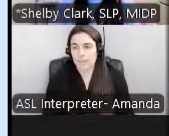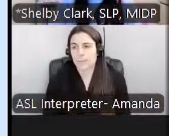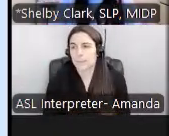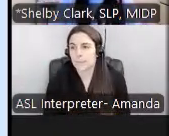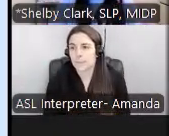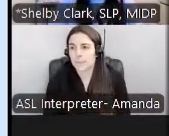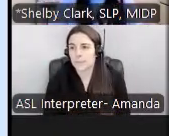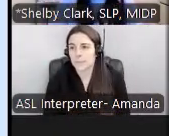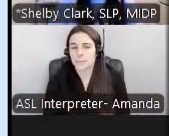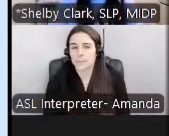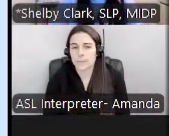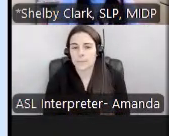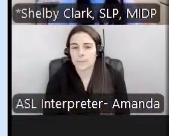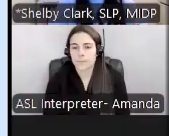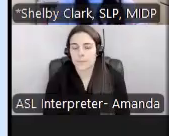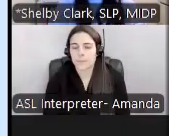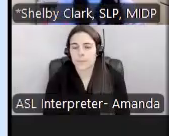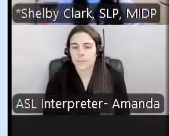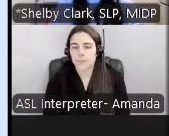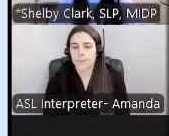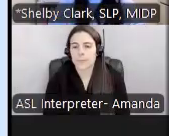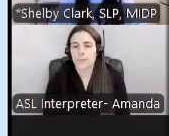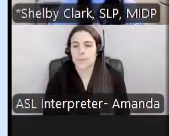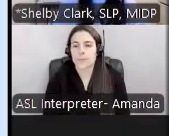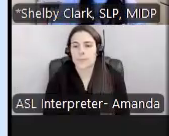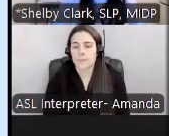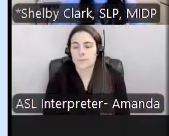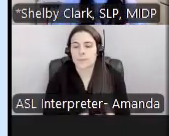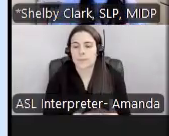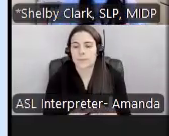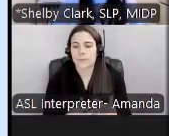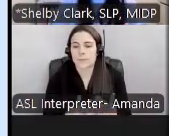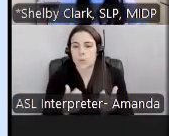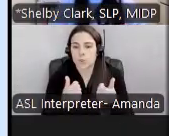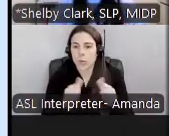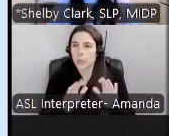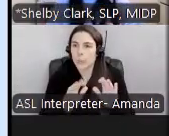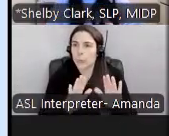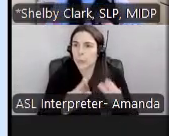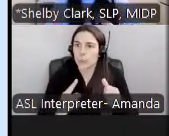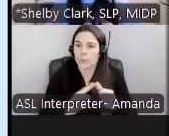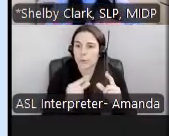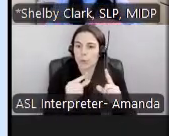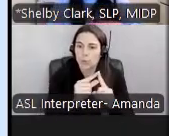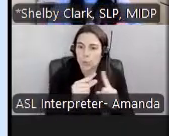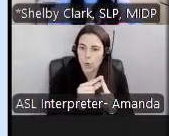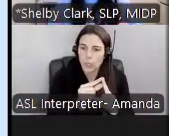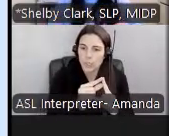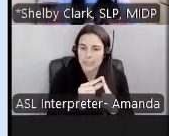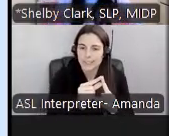pushing first words when the child hasn't established battling. It's like building walls on bare ground, they'll